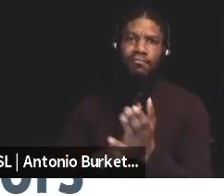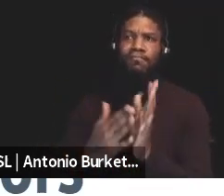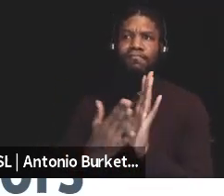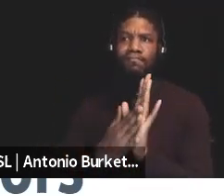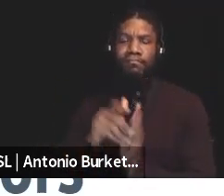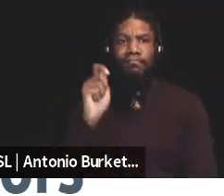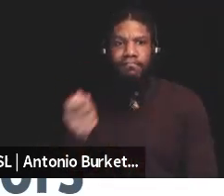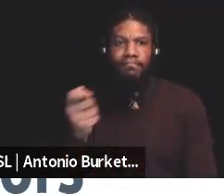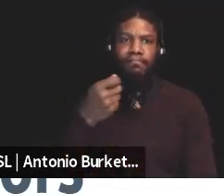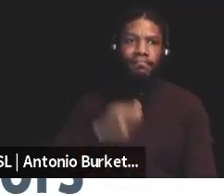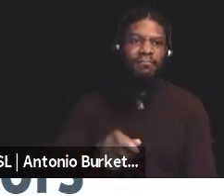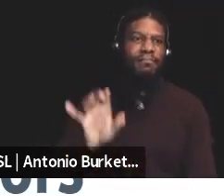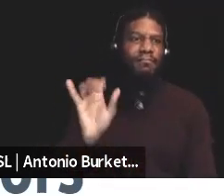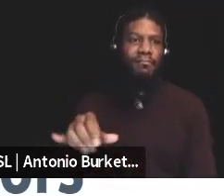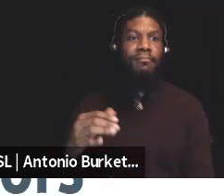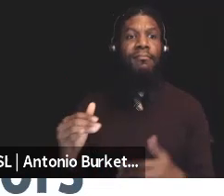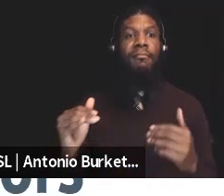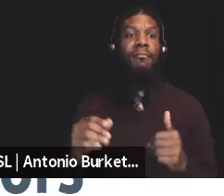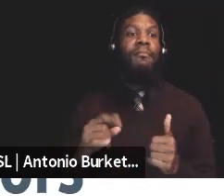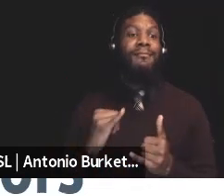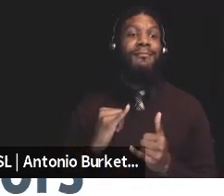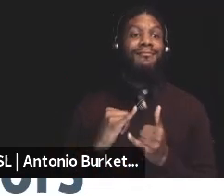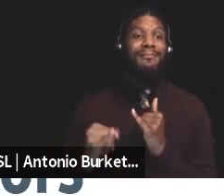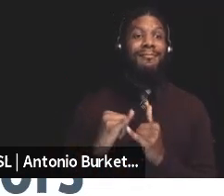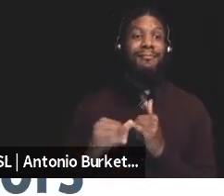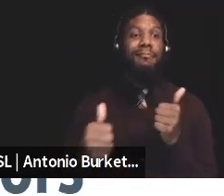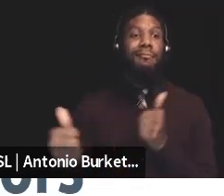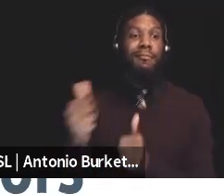Finally, our senior writing instructor also facilitates a monthly journal club